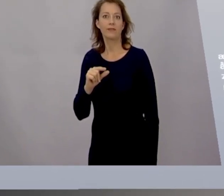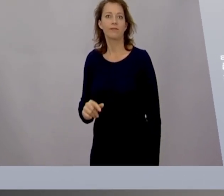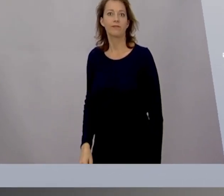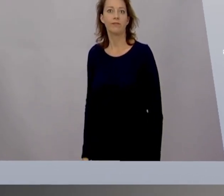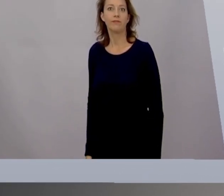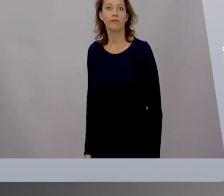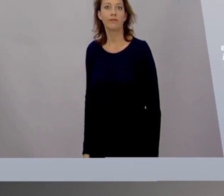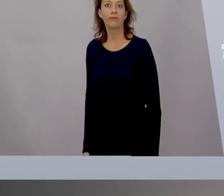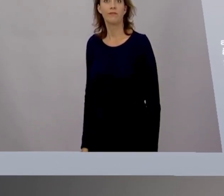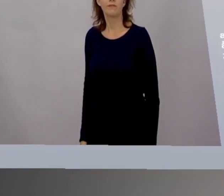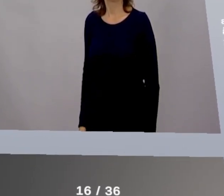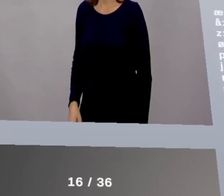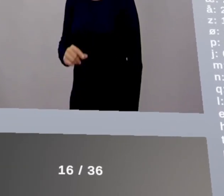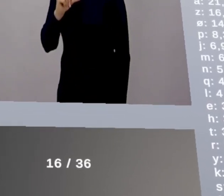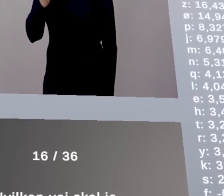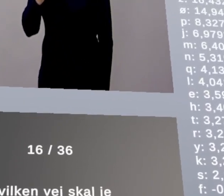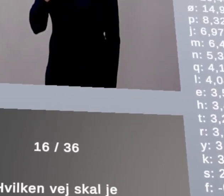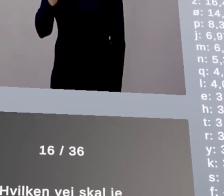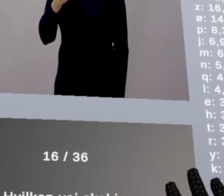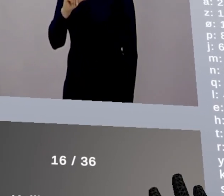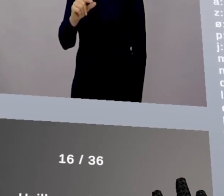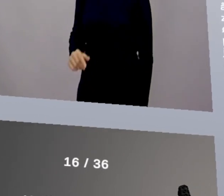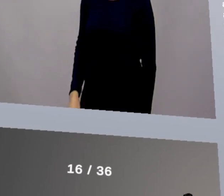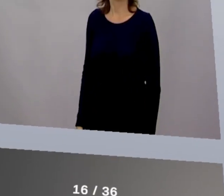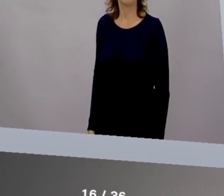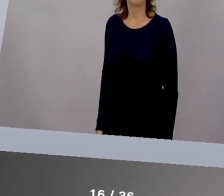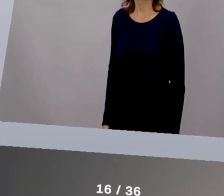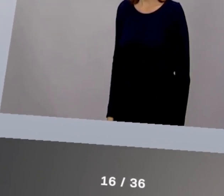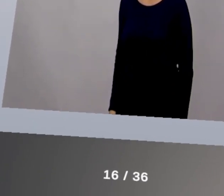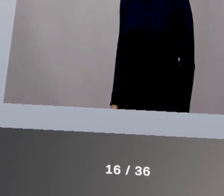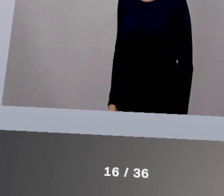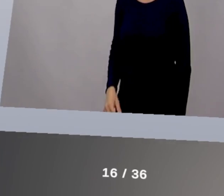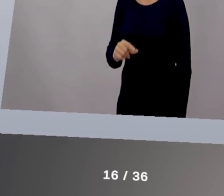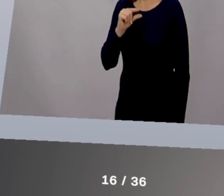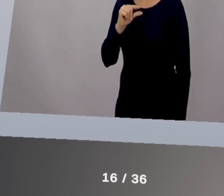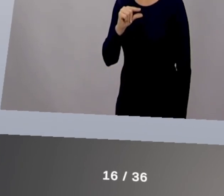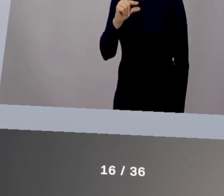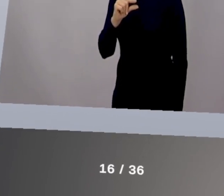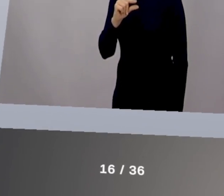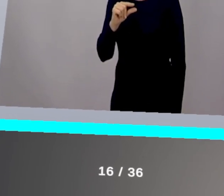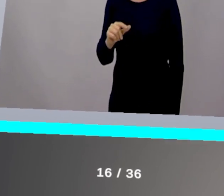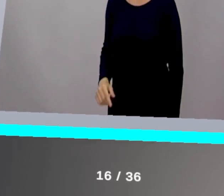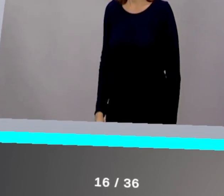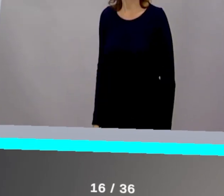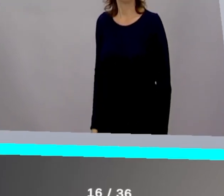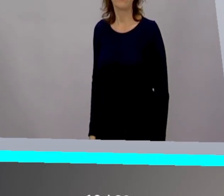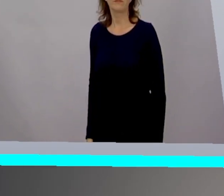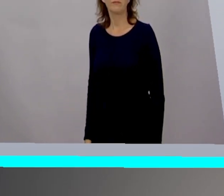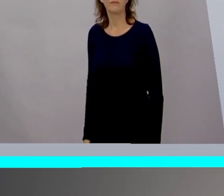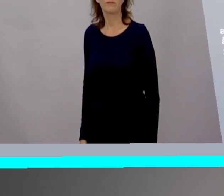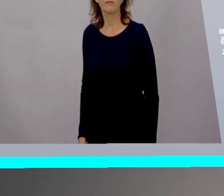concluded that the use of a Language Model for context injection was not enough to achieve one-shot gesture learning.